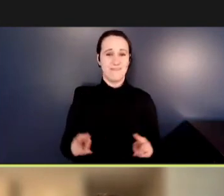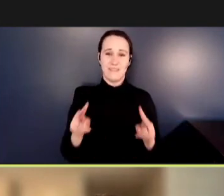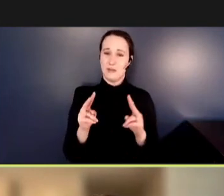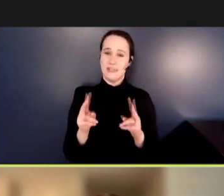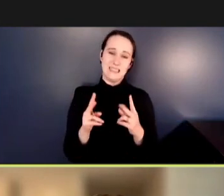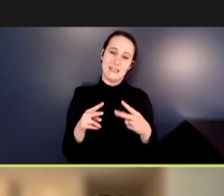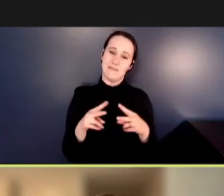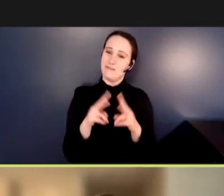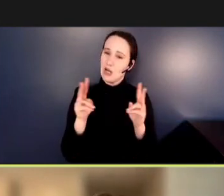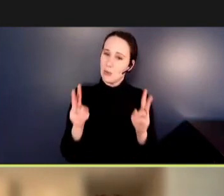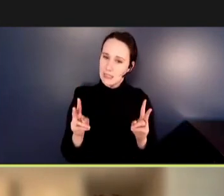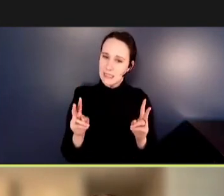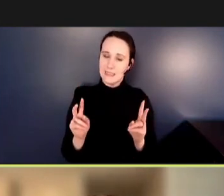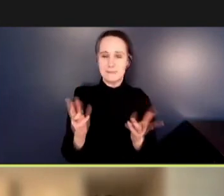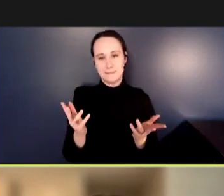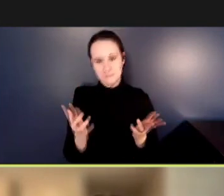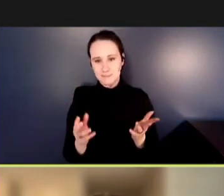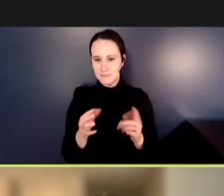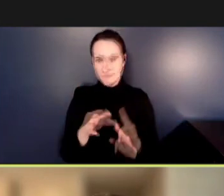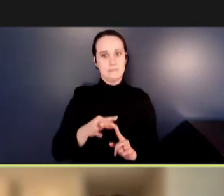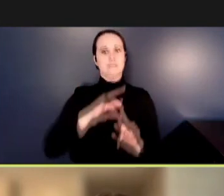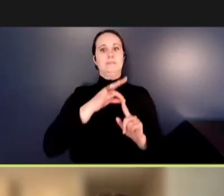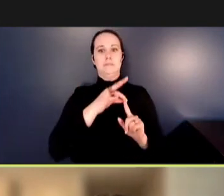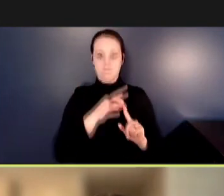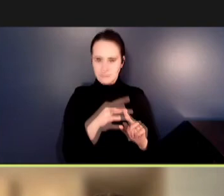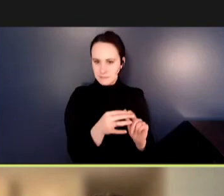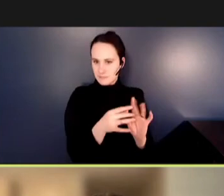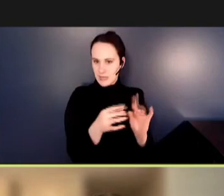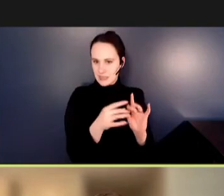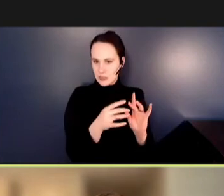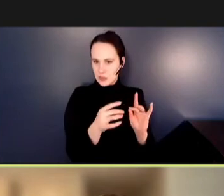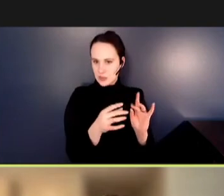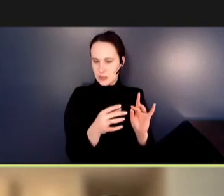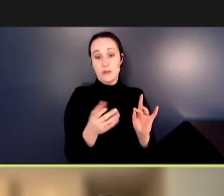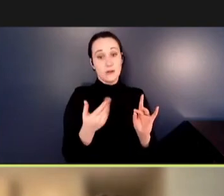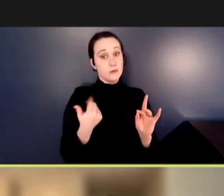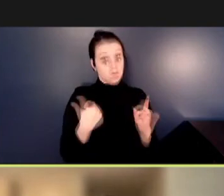And so we're trying to help make that message as clear as possible. We even put together a